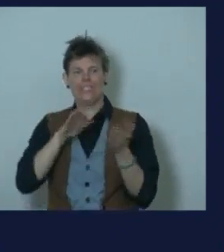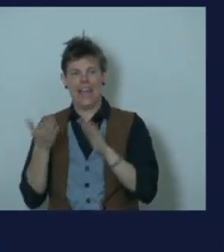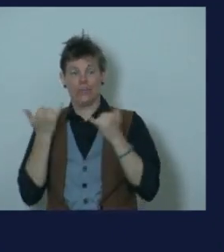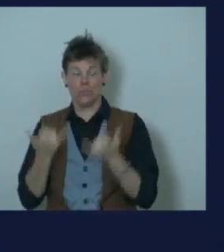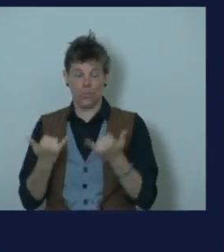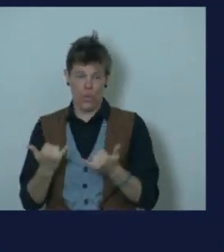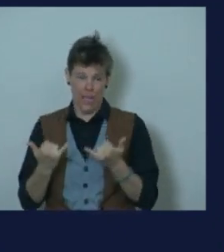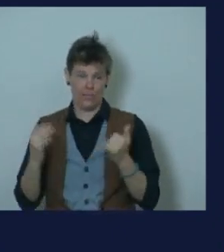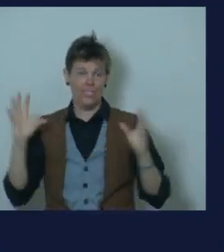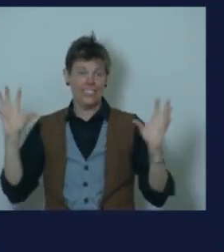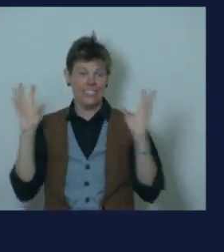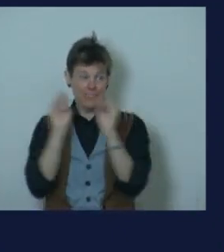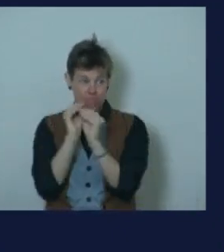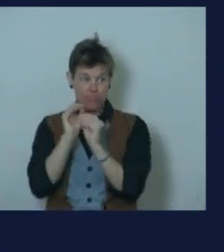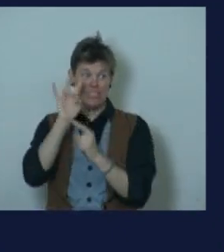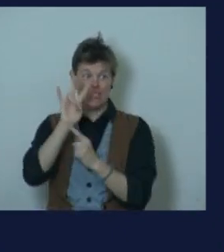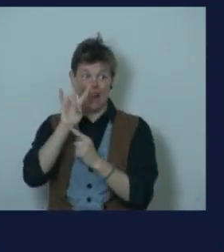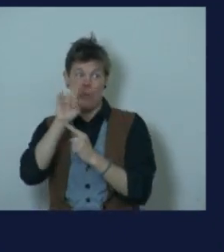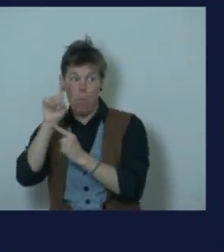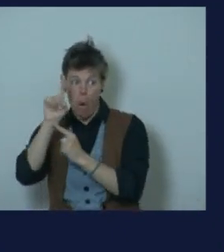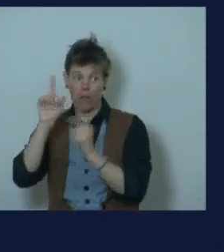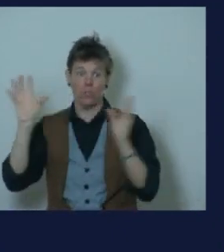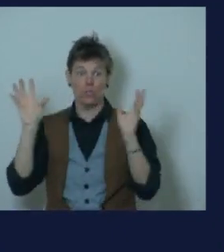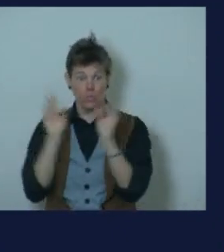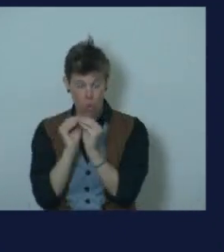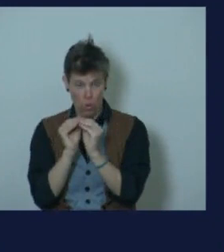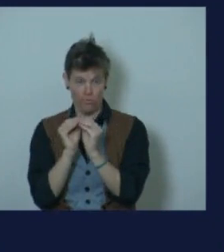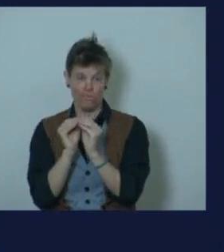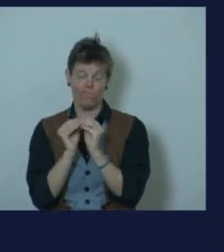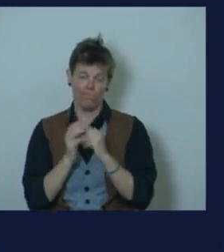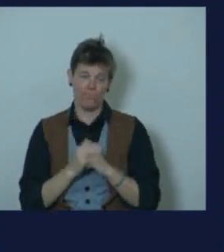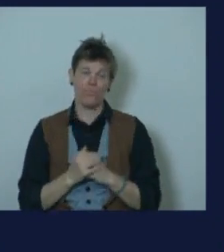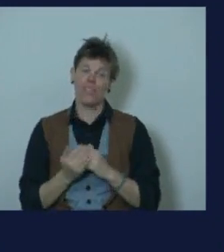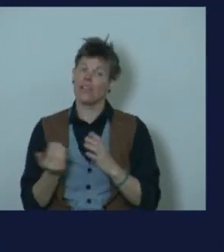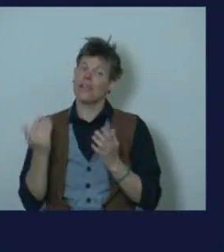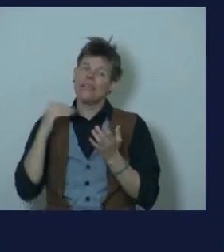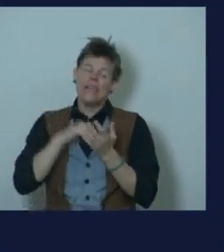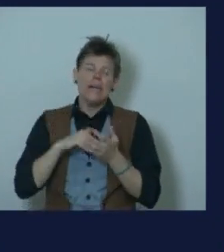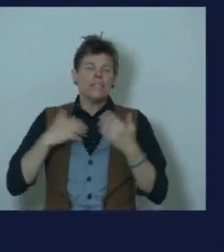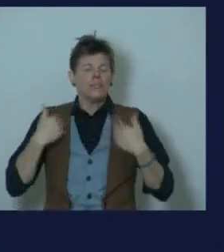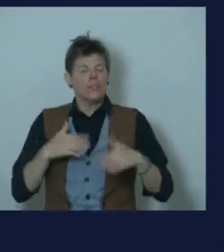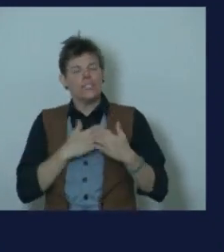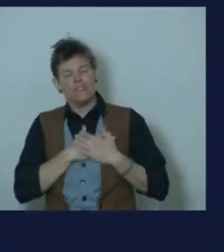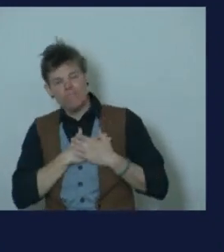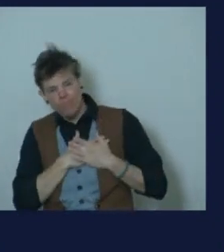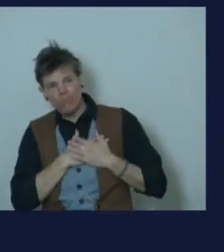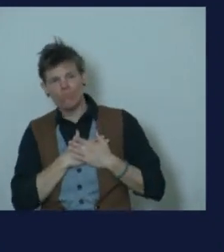UNFORTUNATELY WE ALSO ANNOUNCED SIX NEW DEATHS TODAY, BRINGING THE TOTAL TO 71.